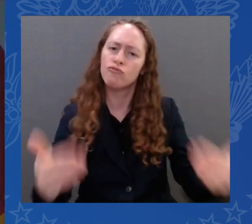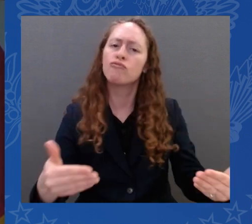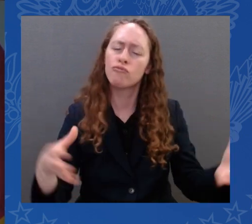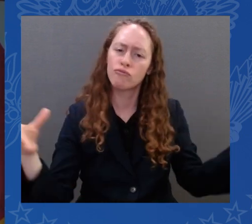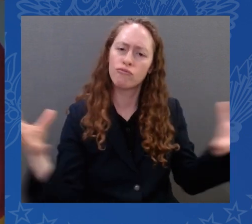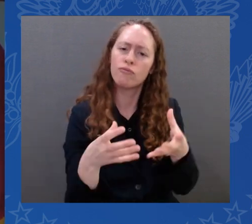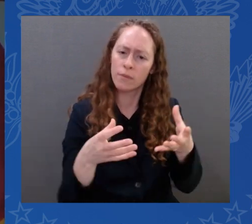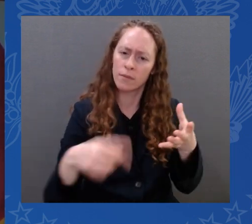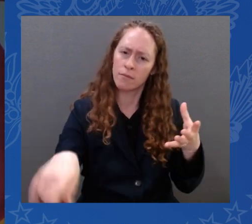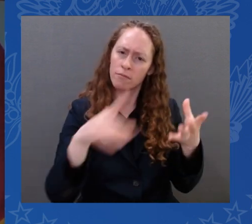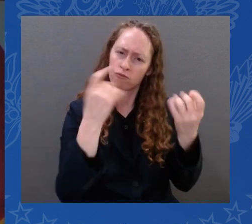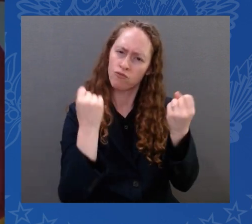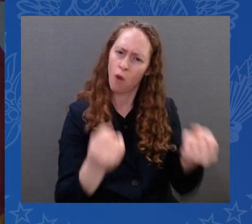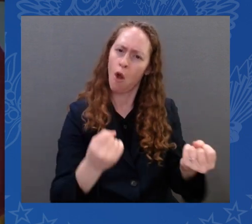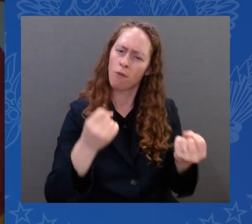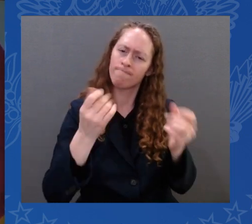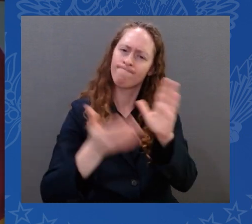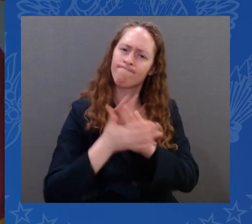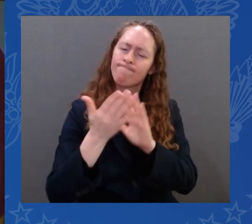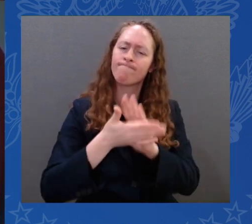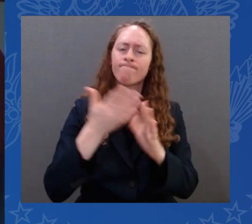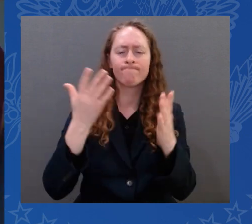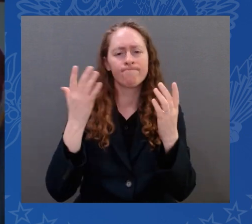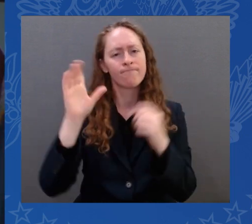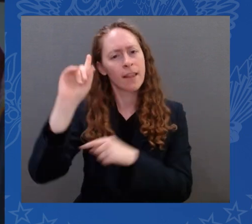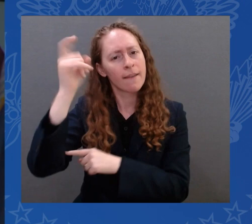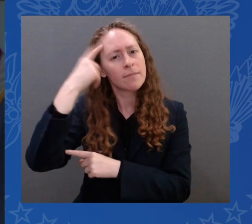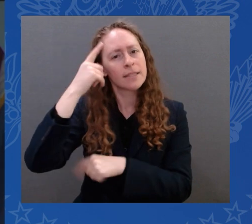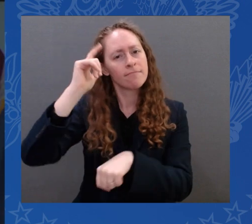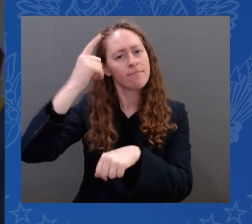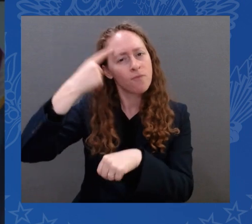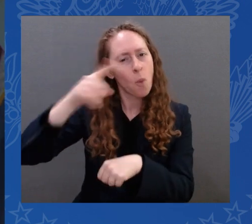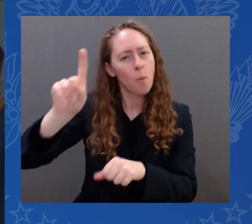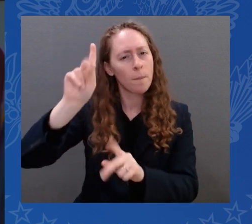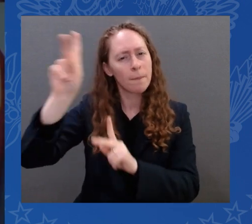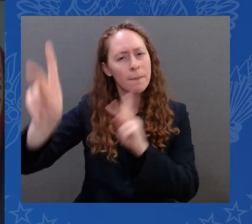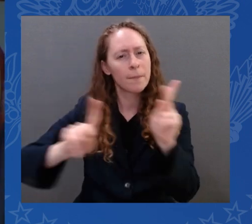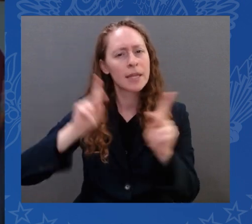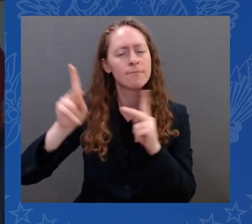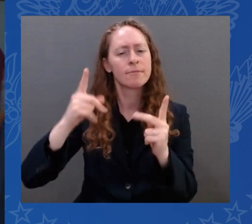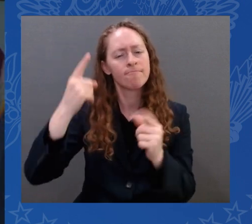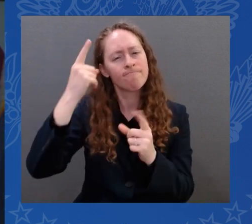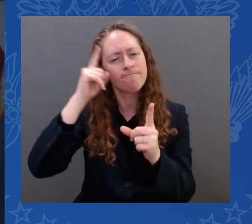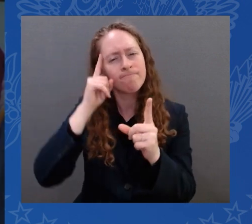And I launched, together with 13 other countries across the region, the new Indo-Pacific Economic Framework